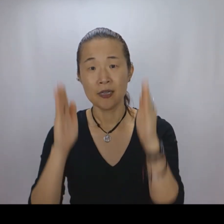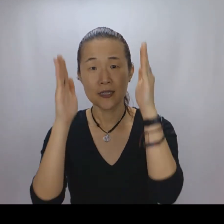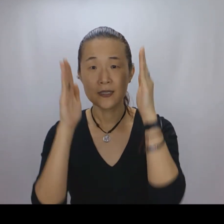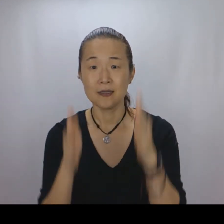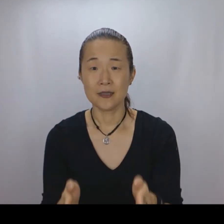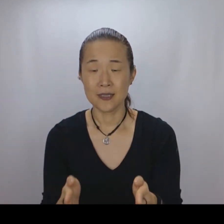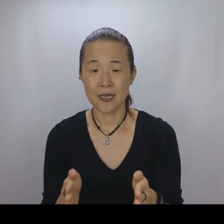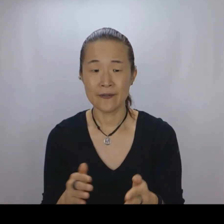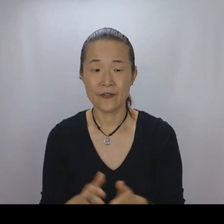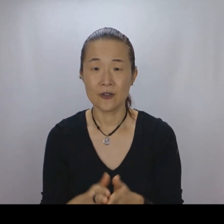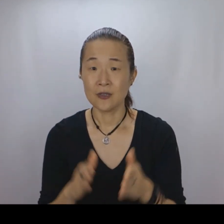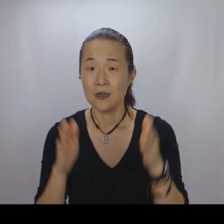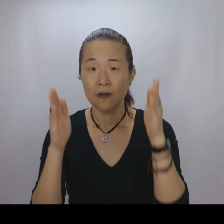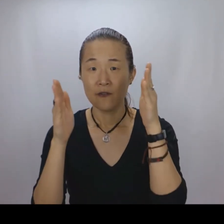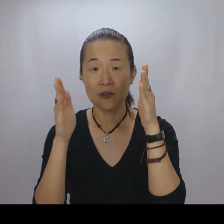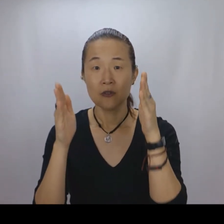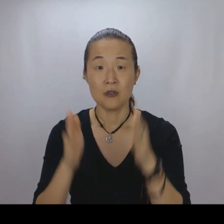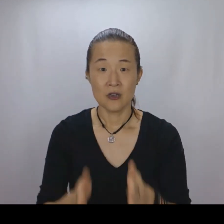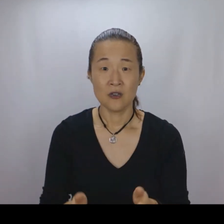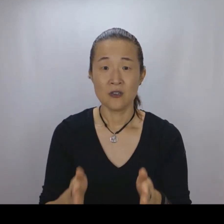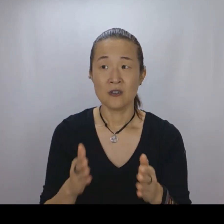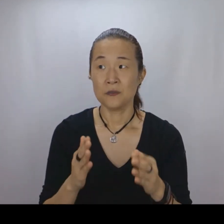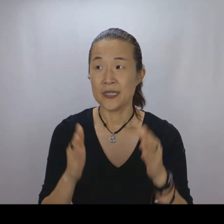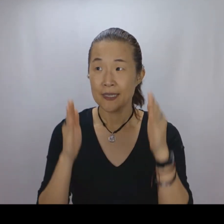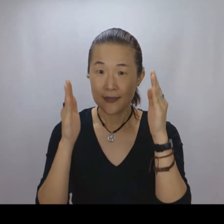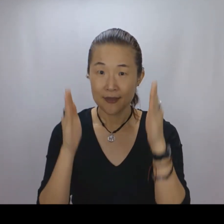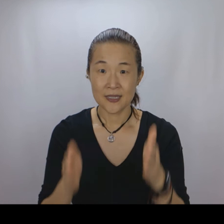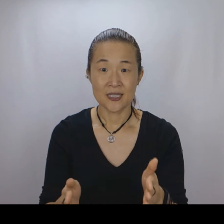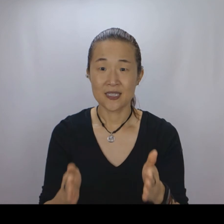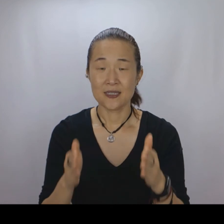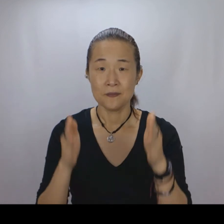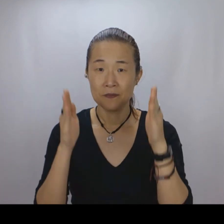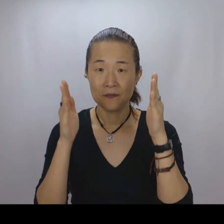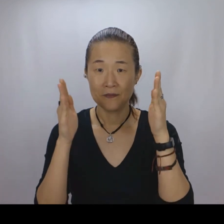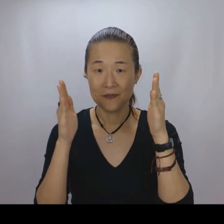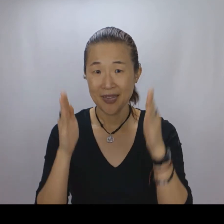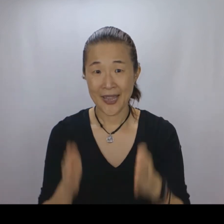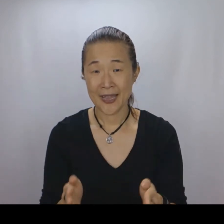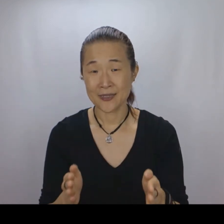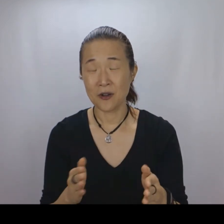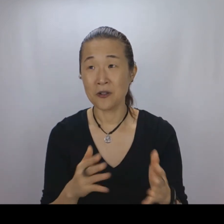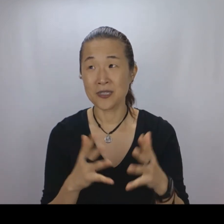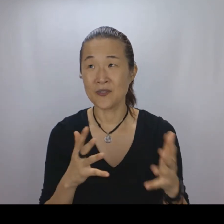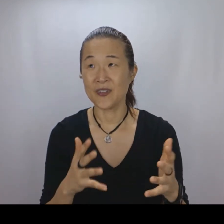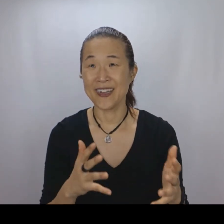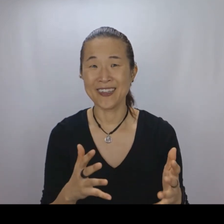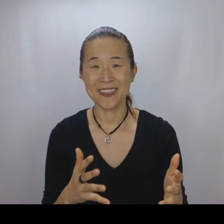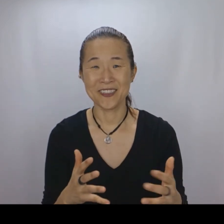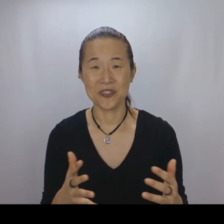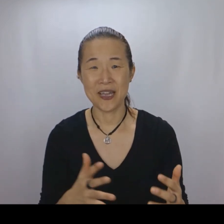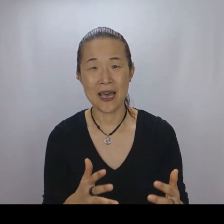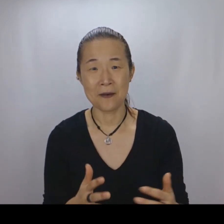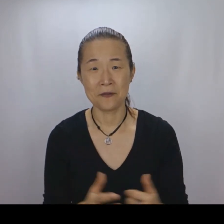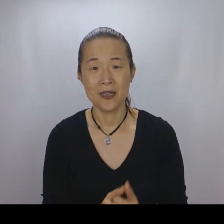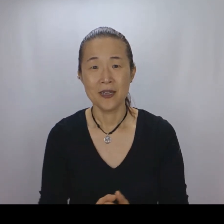And this is the sign for "er," "or," "ist," and all the different and things that you have